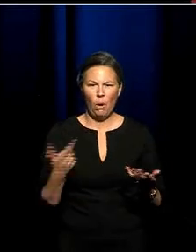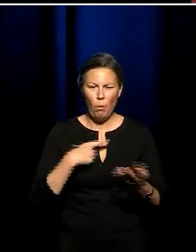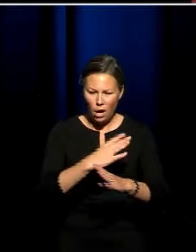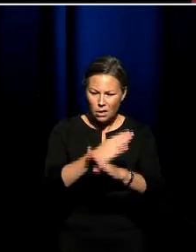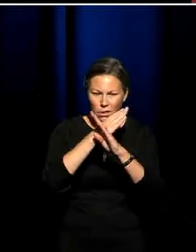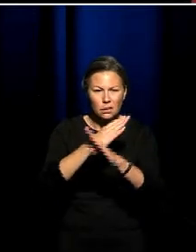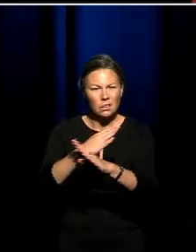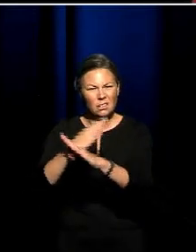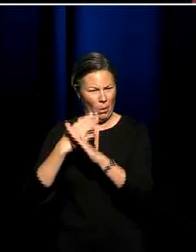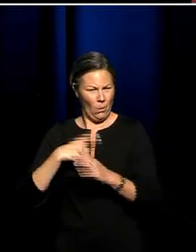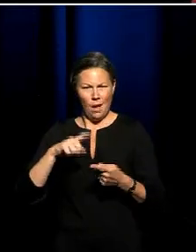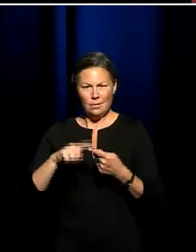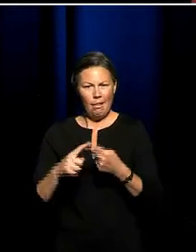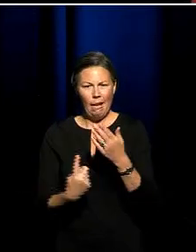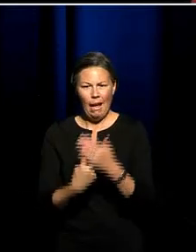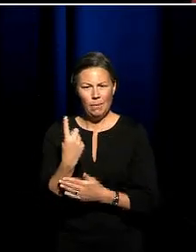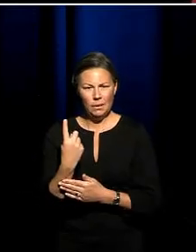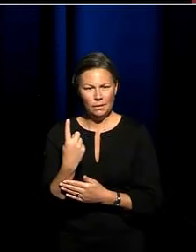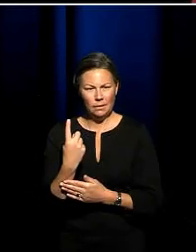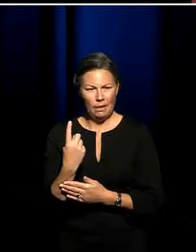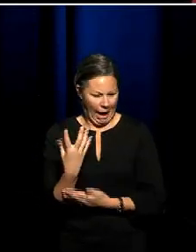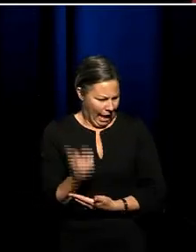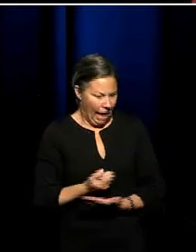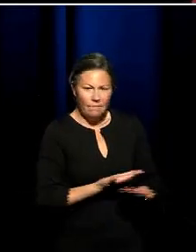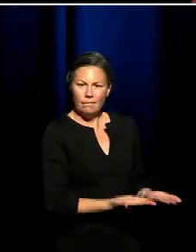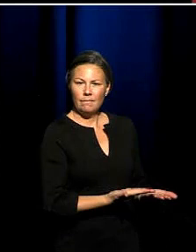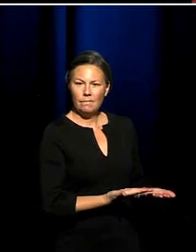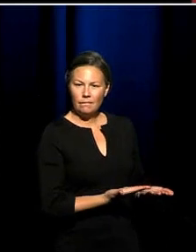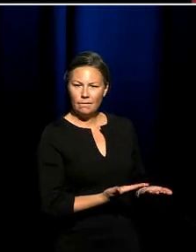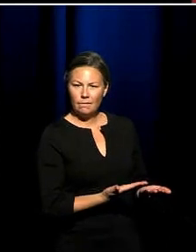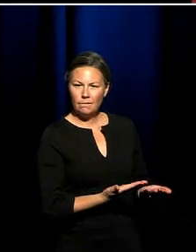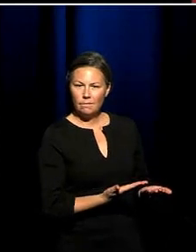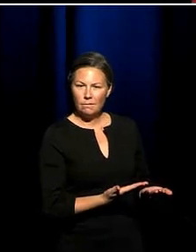society is so difficult to achieve. Why have the recommendations that have